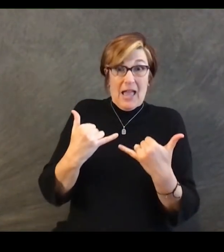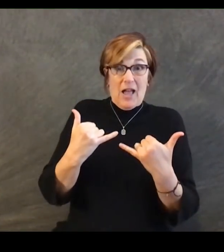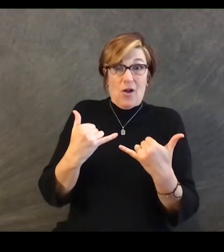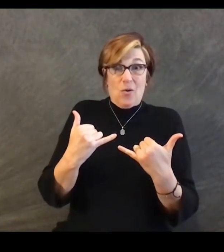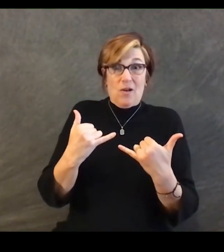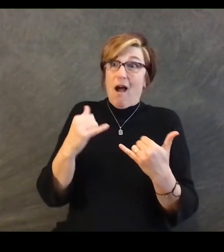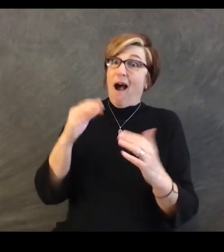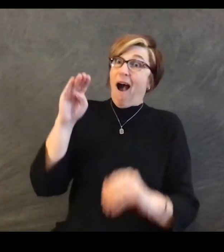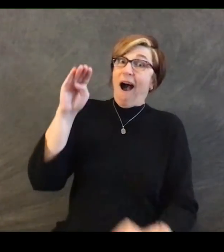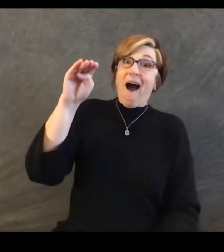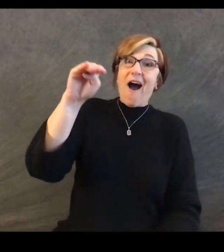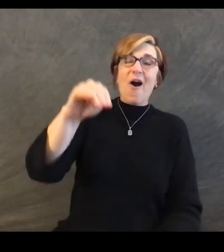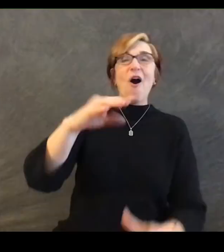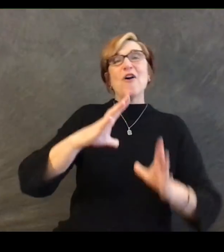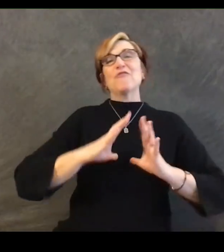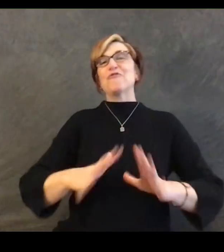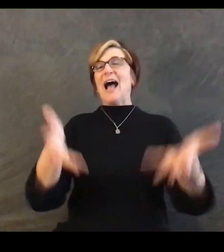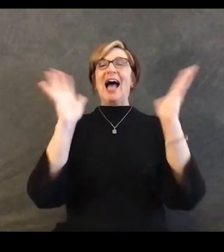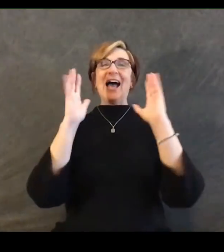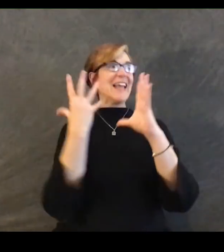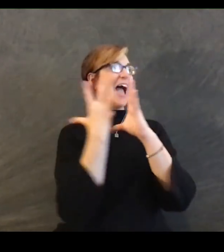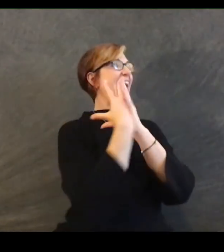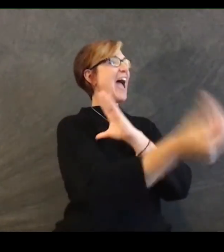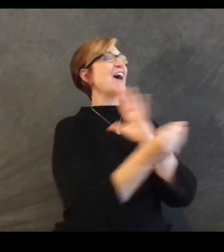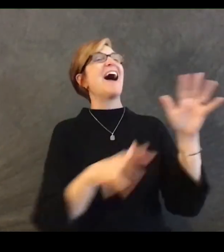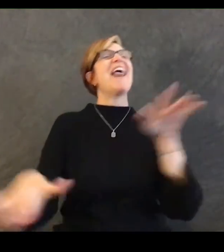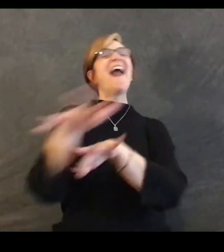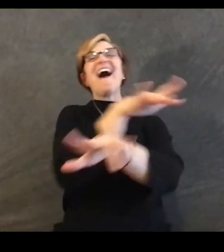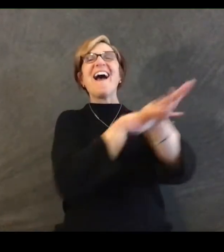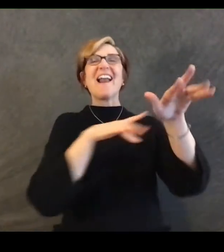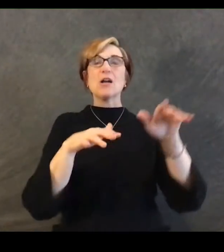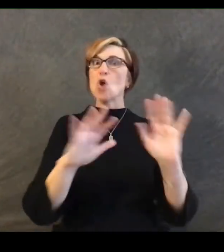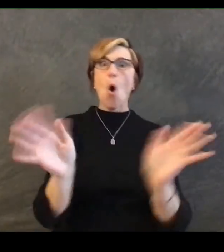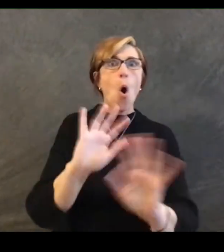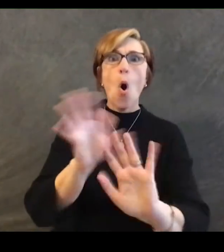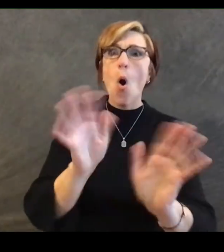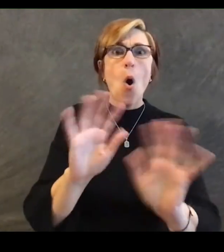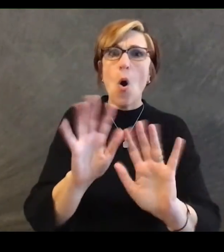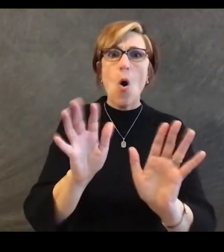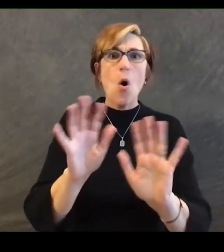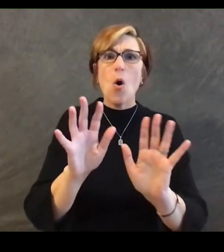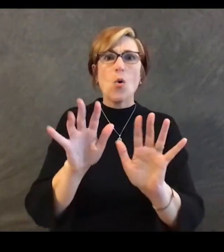off the accelerator and on the brake but to just press it down on the accelerator